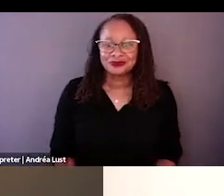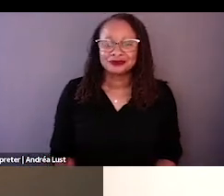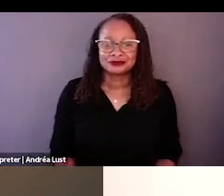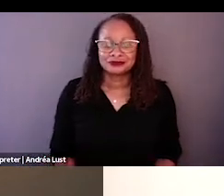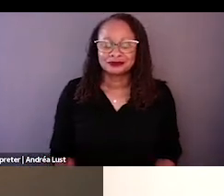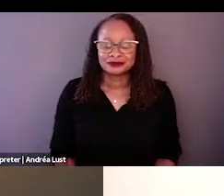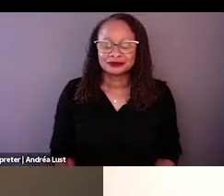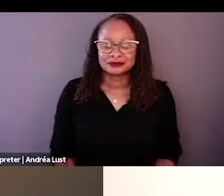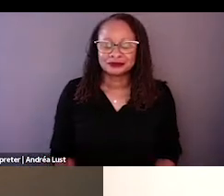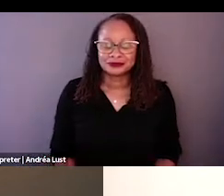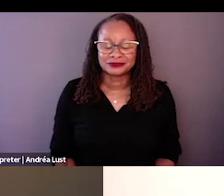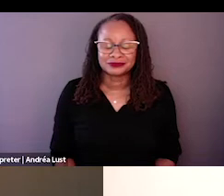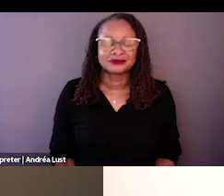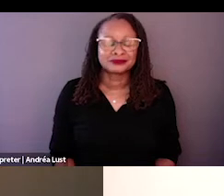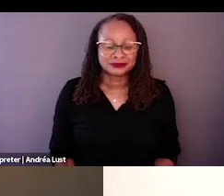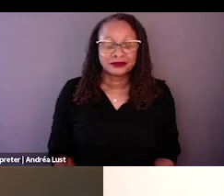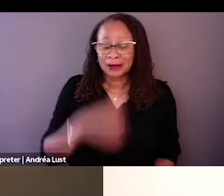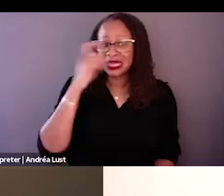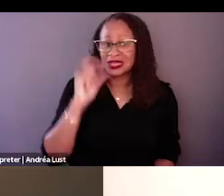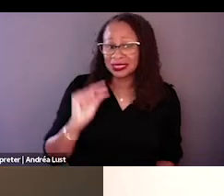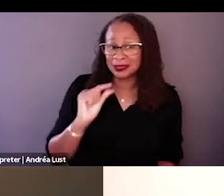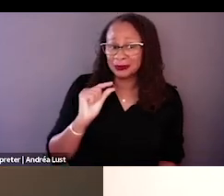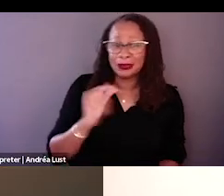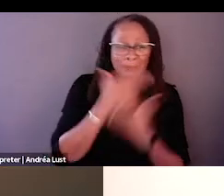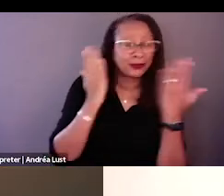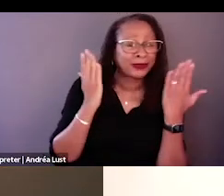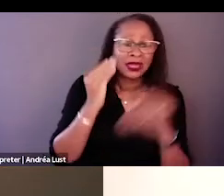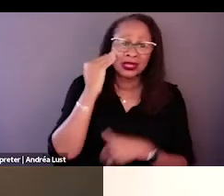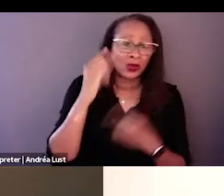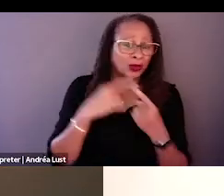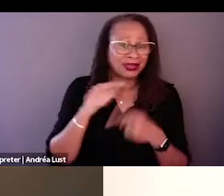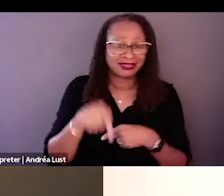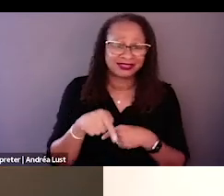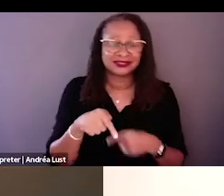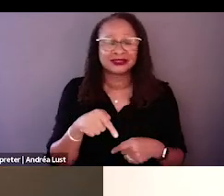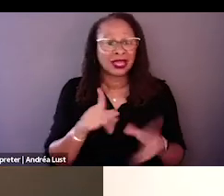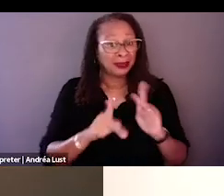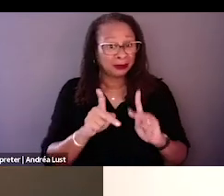Ella: We learned -- sorry, there were in fact seven survivors.